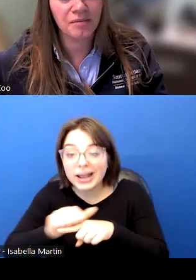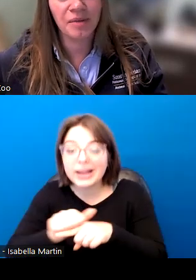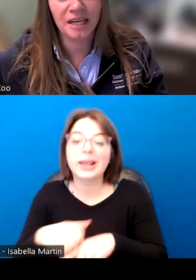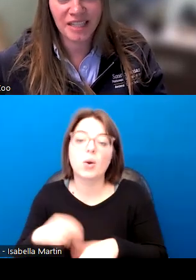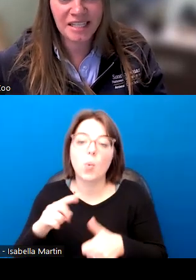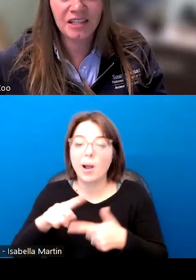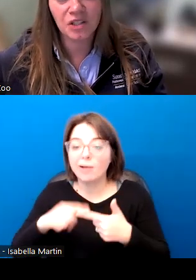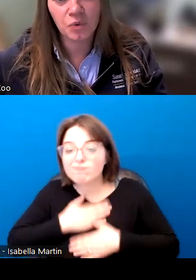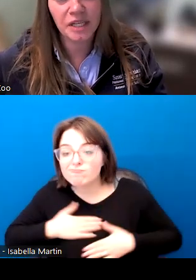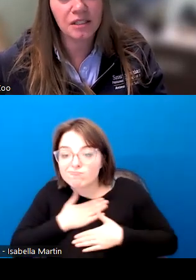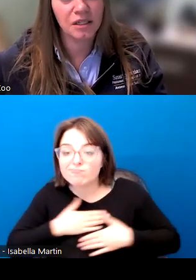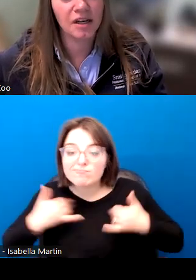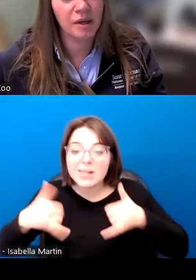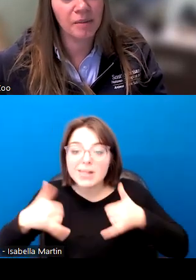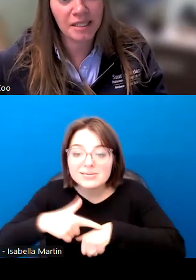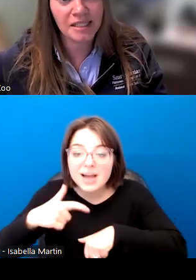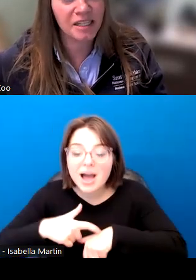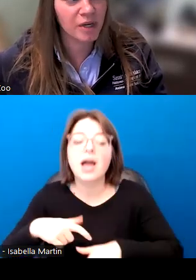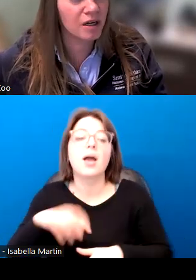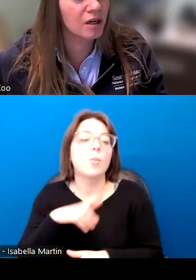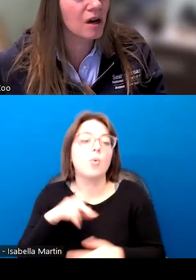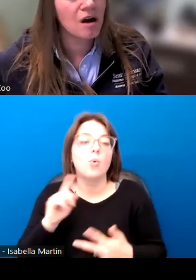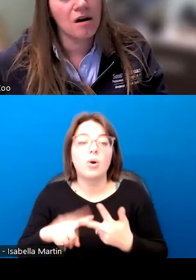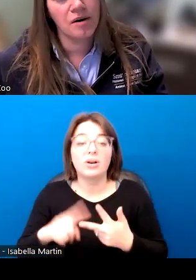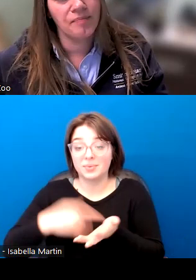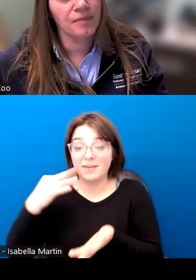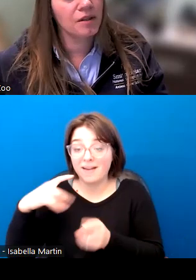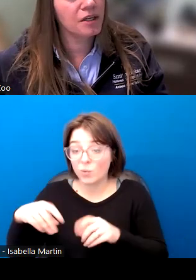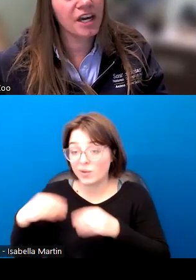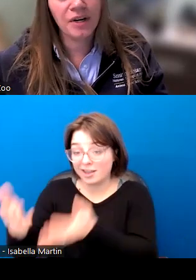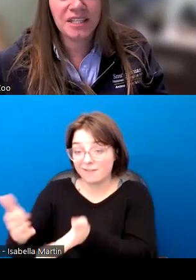that might be kind of tasty or sweet to kind of make medicines taste better um the gatorade that